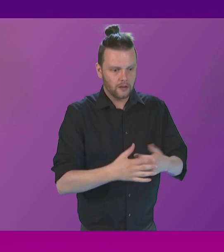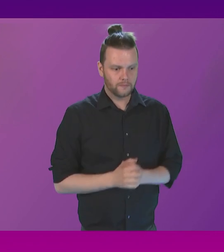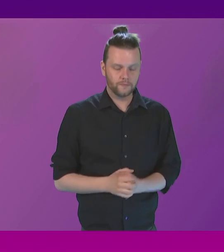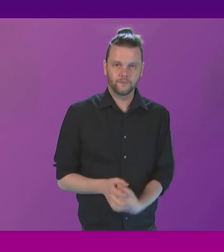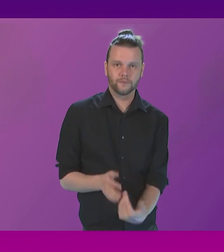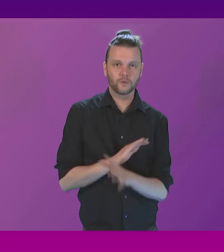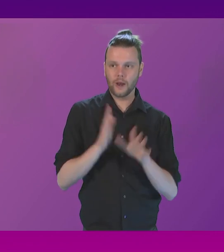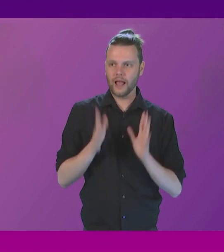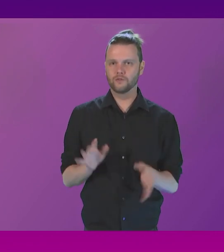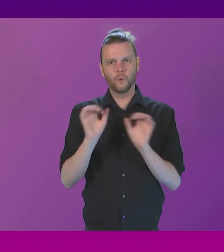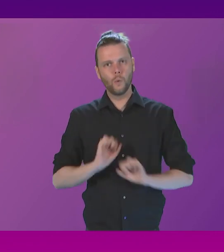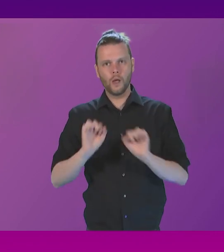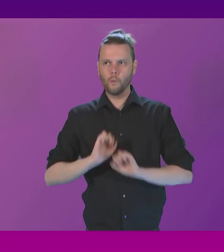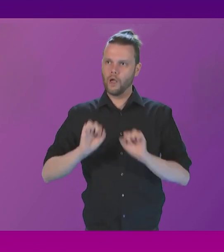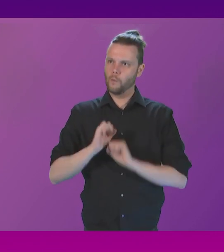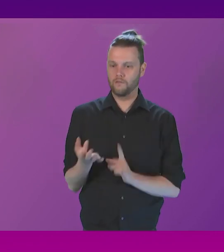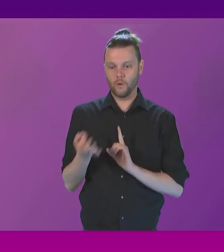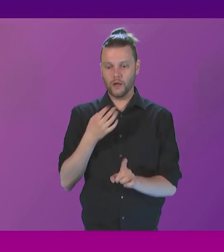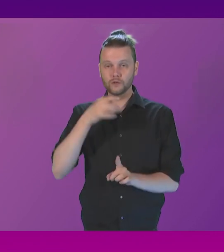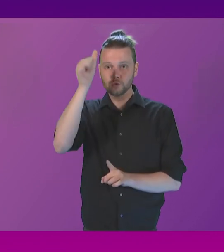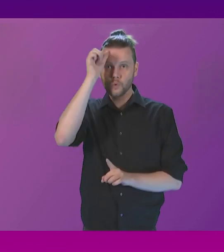The First Minister does not need to wait for an inquiry to know that spying on